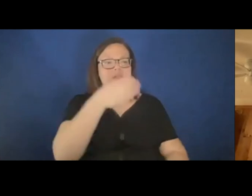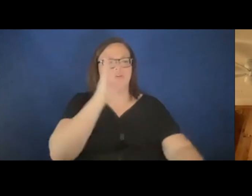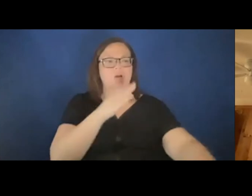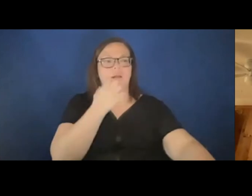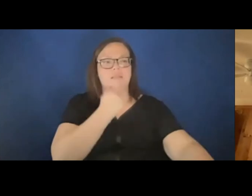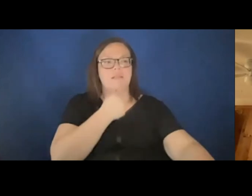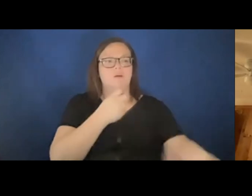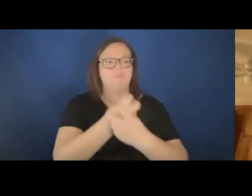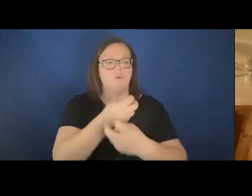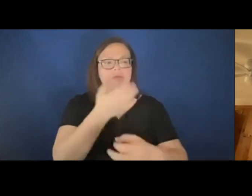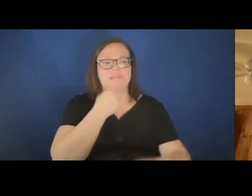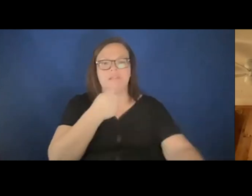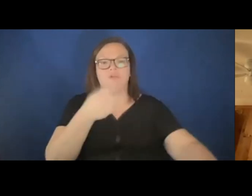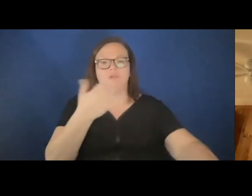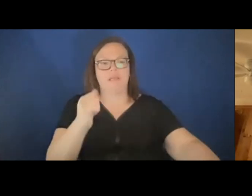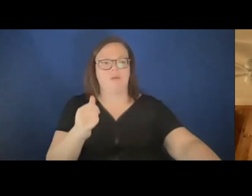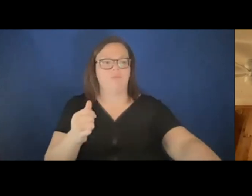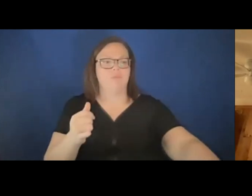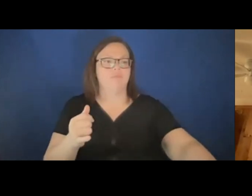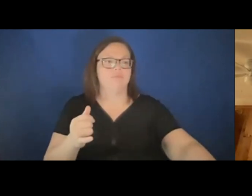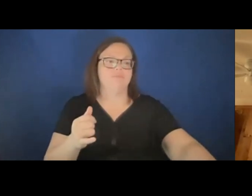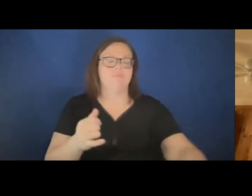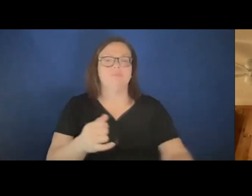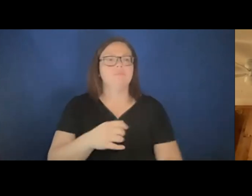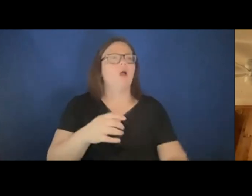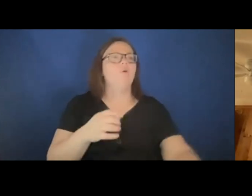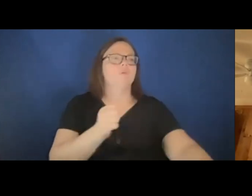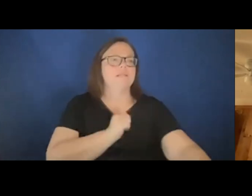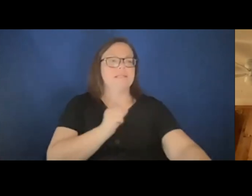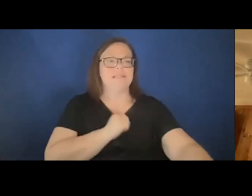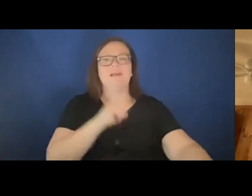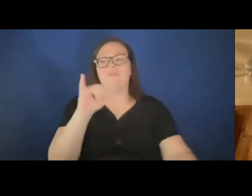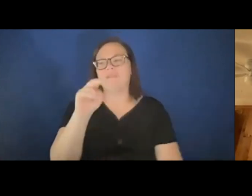Yellow"-- not "Yellowets." "Self-Interrogation."